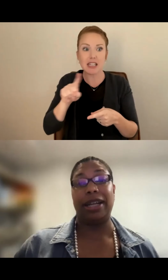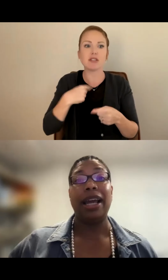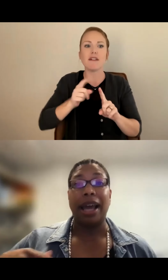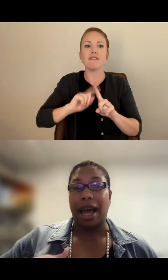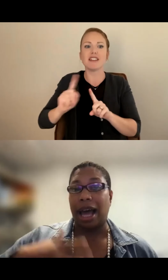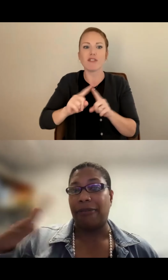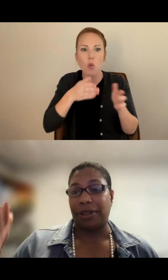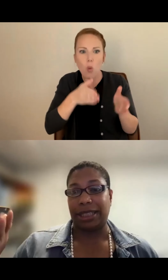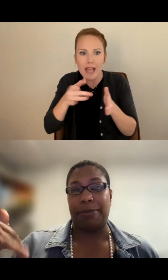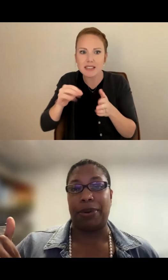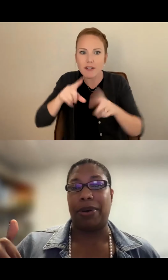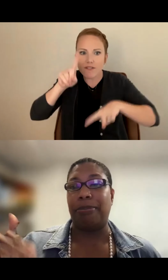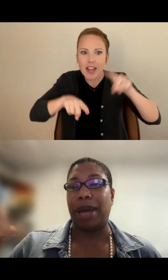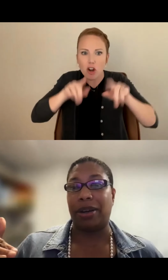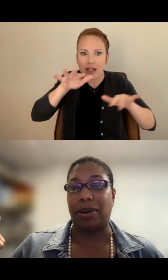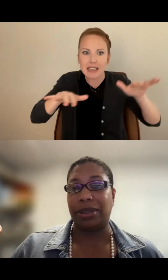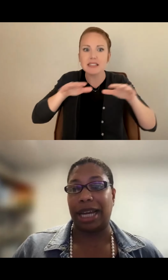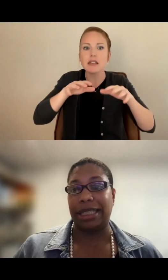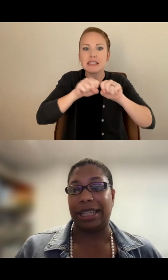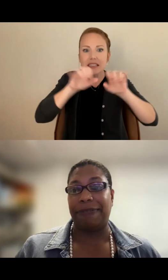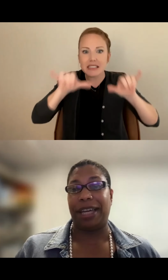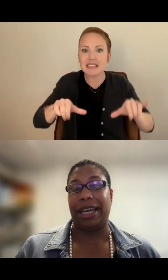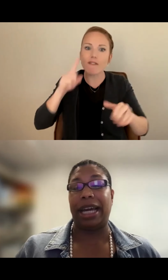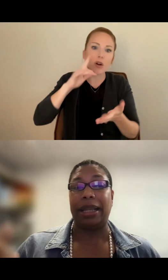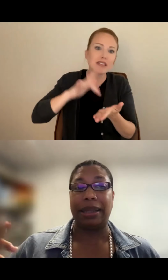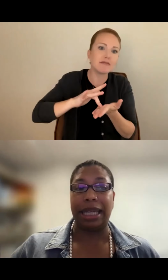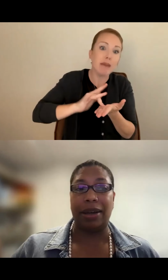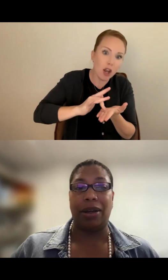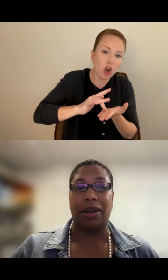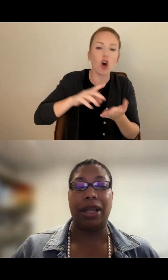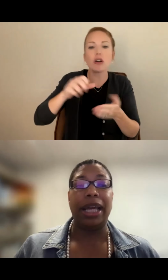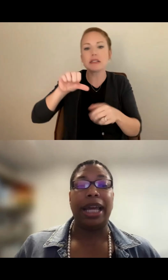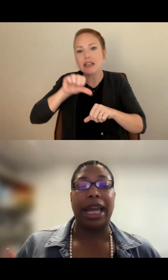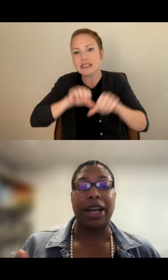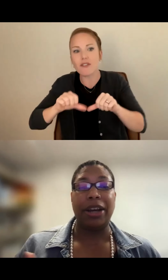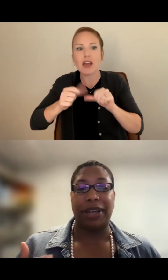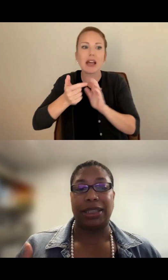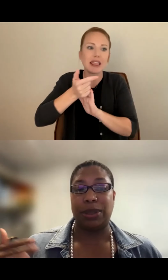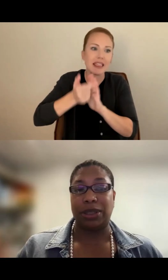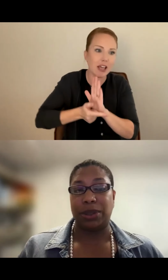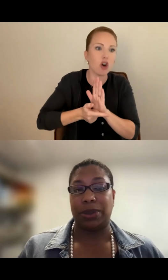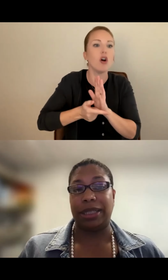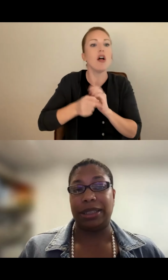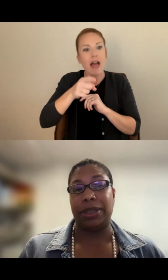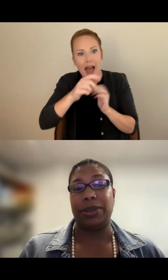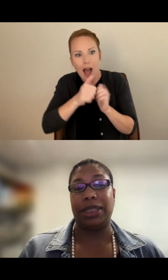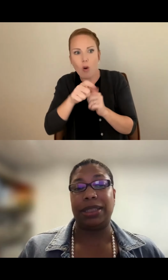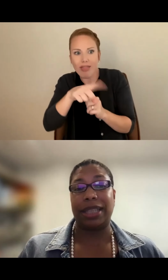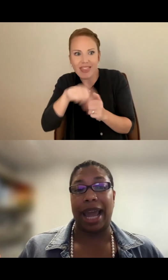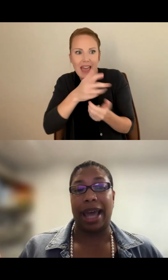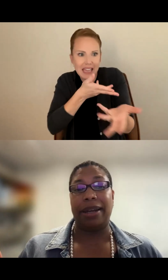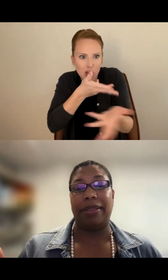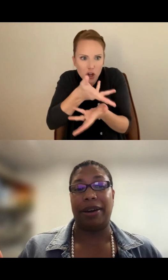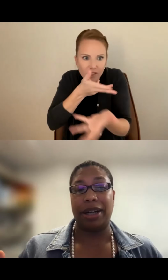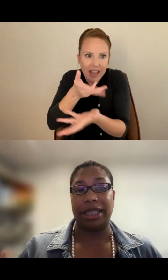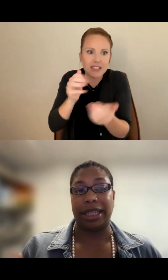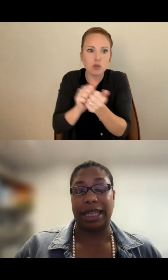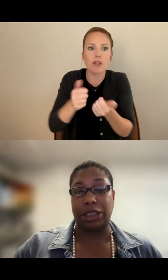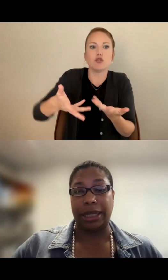for example, medical, scientific, legal, interface with social institutions and their articulations.